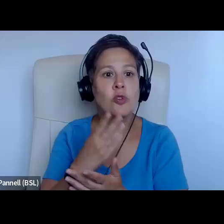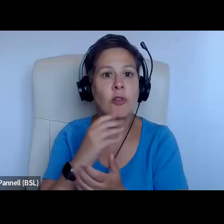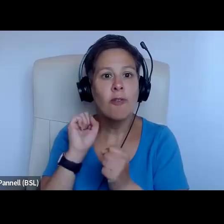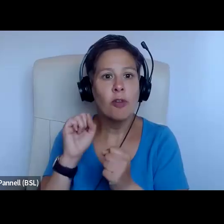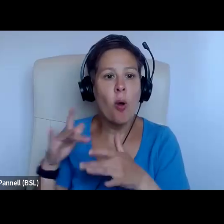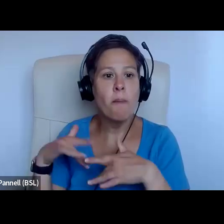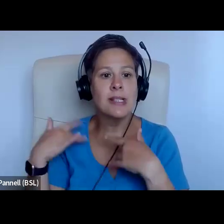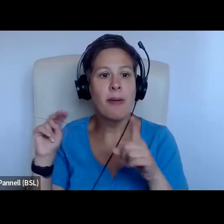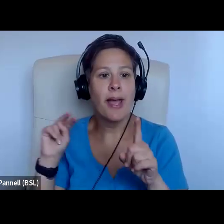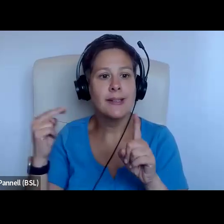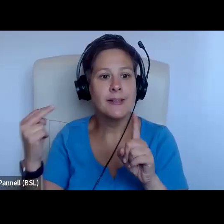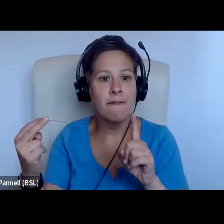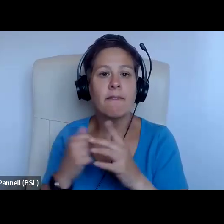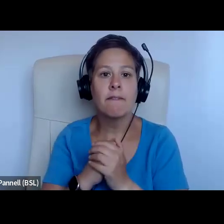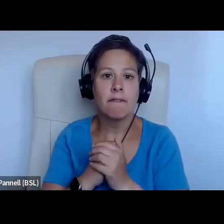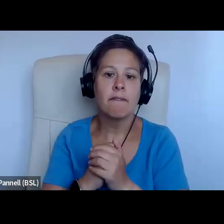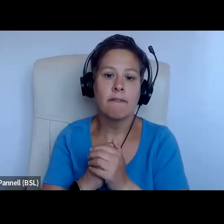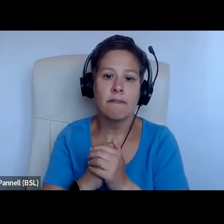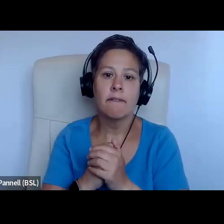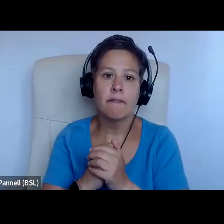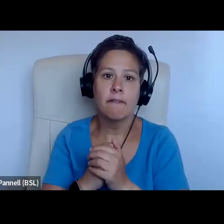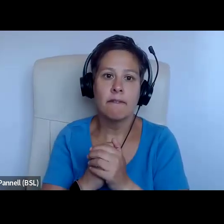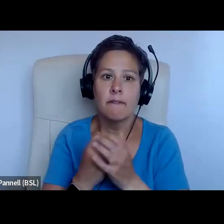and to be genuinely meaningful. So thank you really, really much.